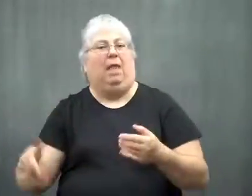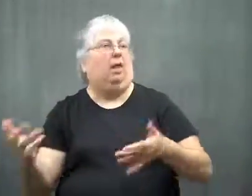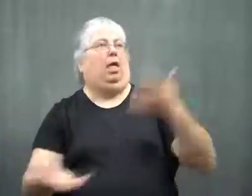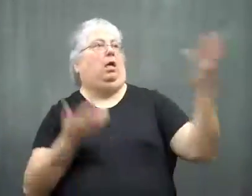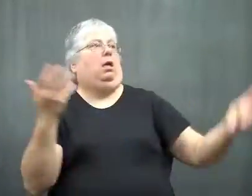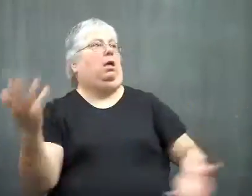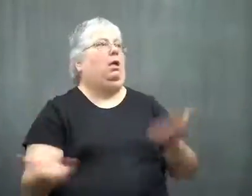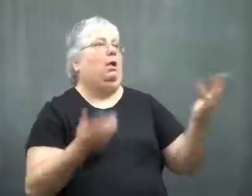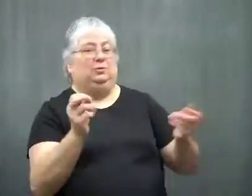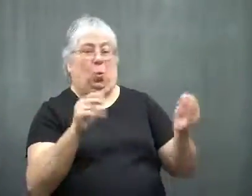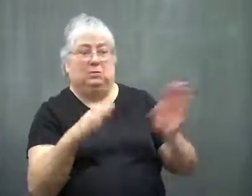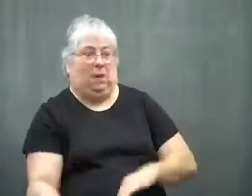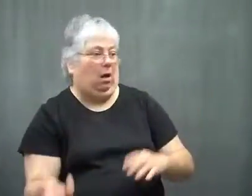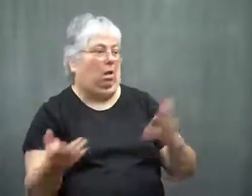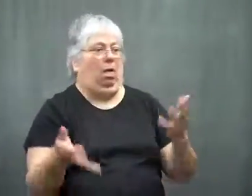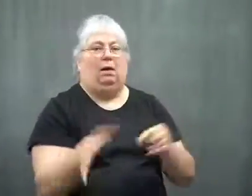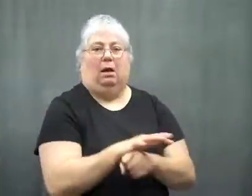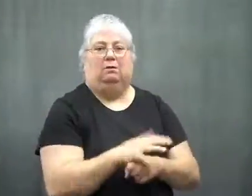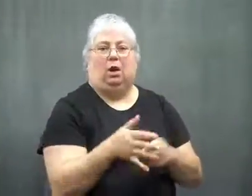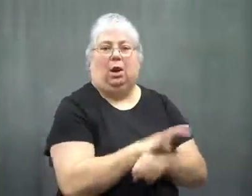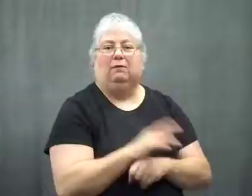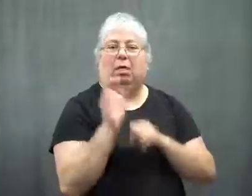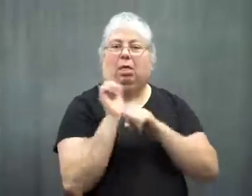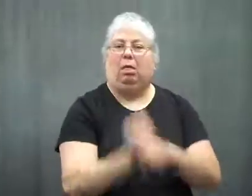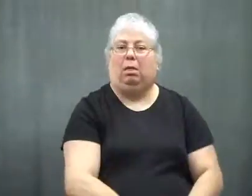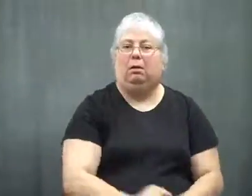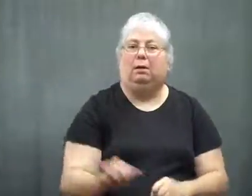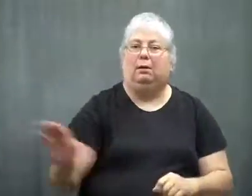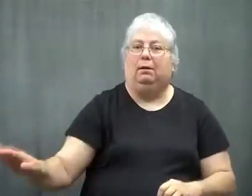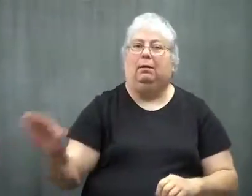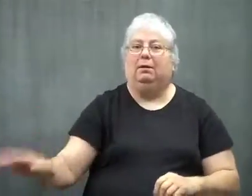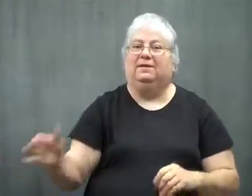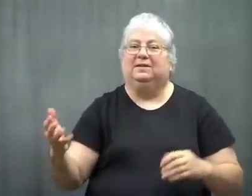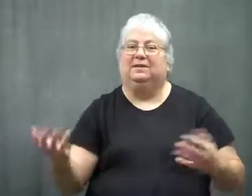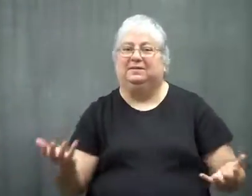So that's why she covered up the death as she was used to doing that.